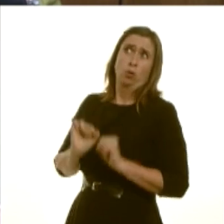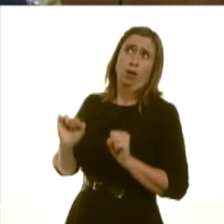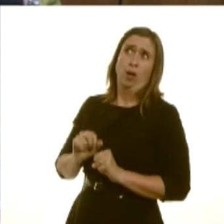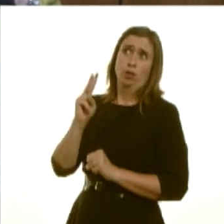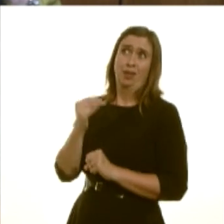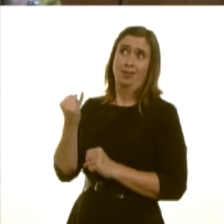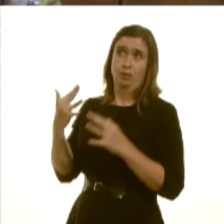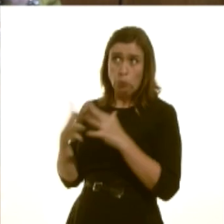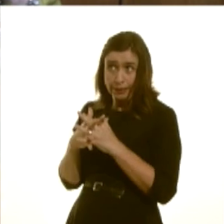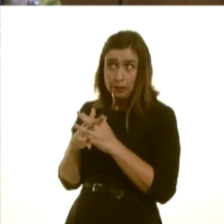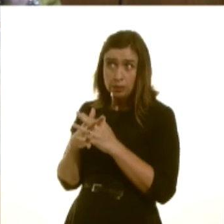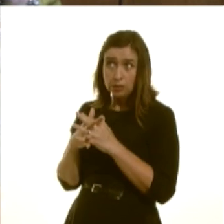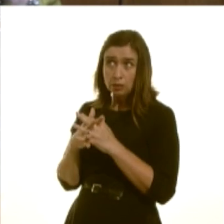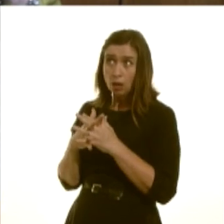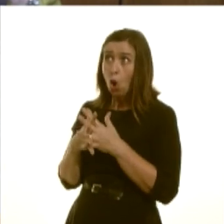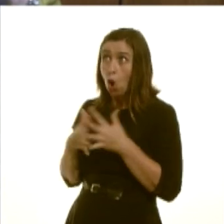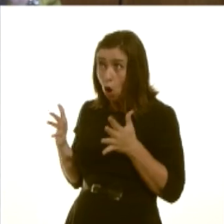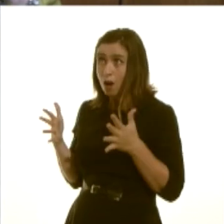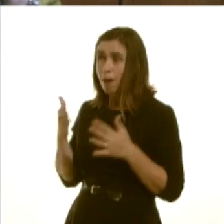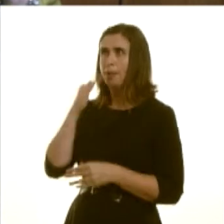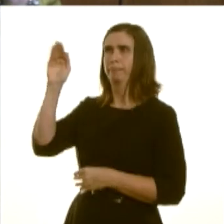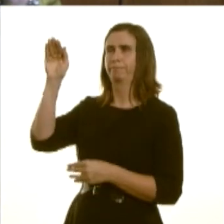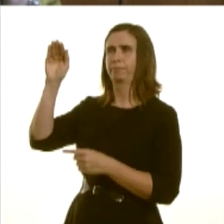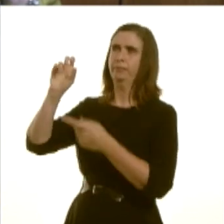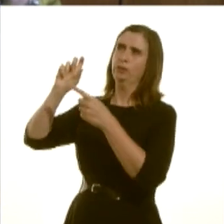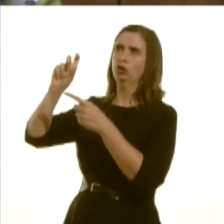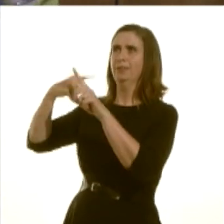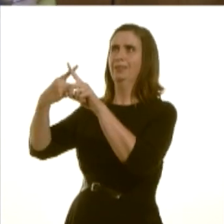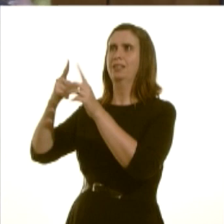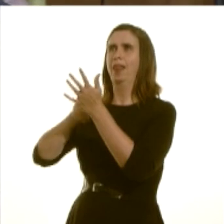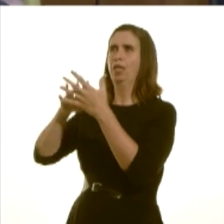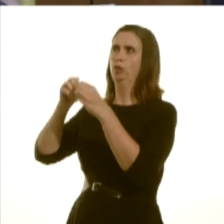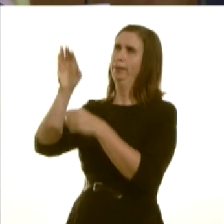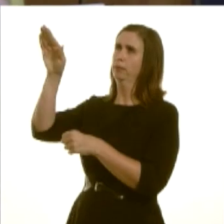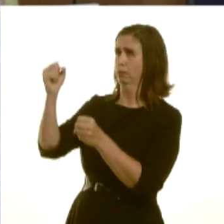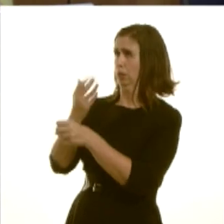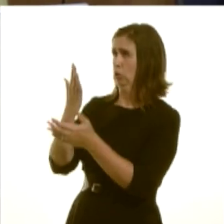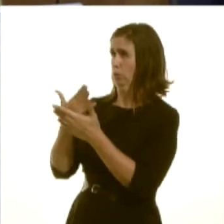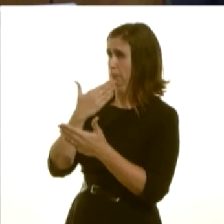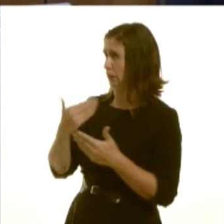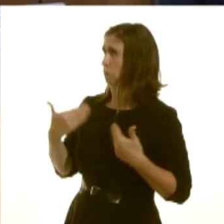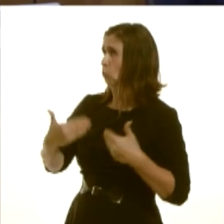they should contact the chief executive of the LHB in order to ensure that the LHB moves